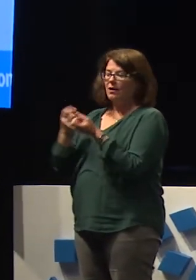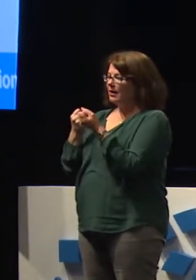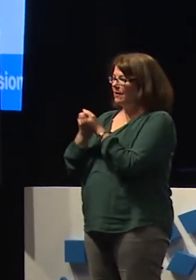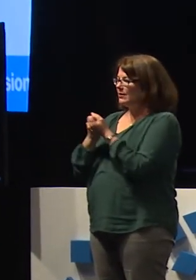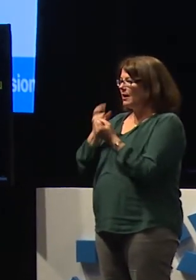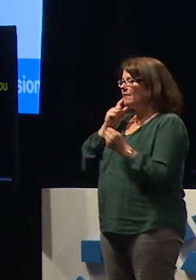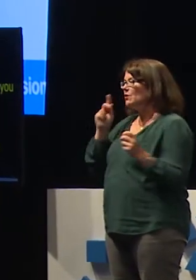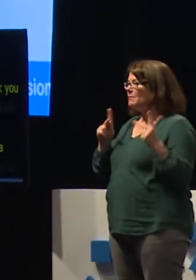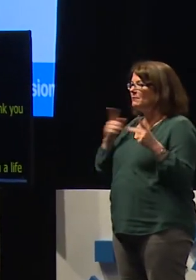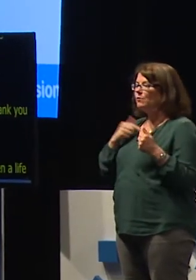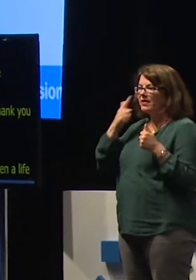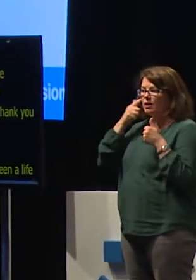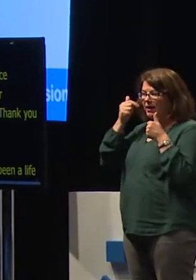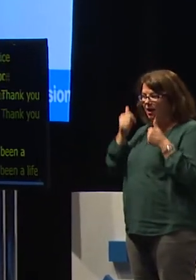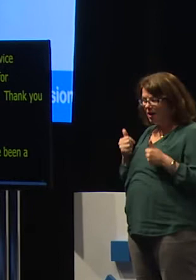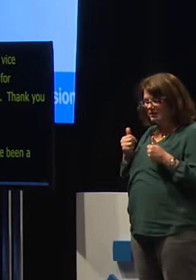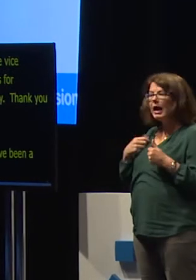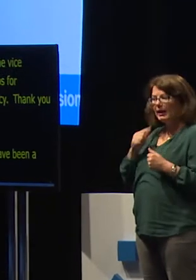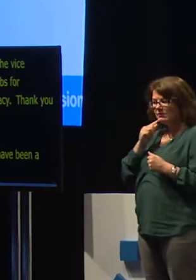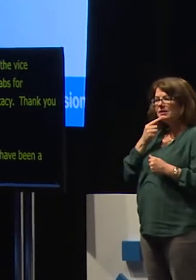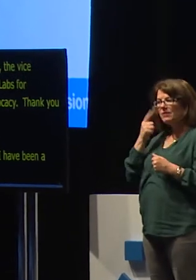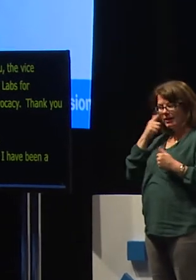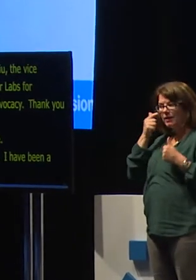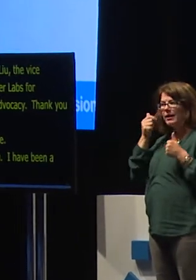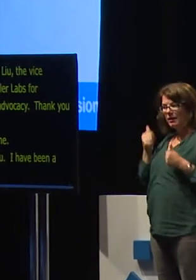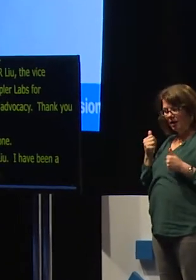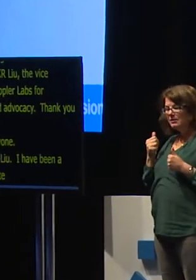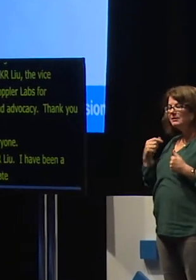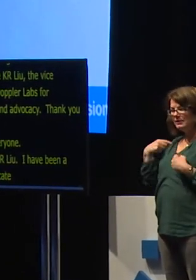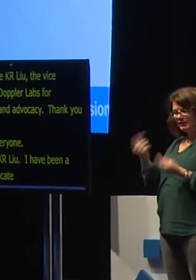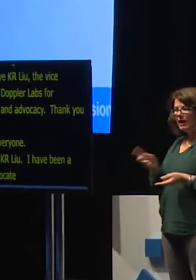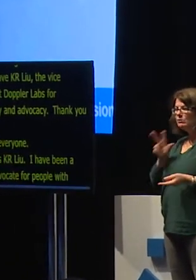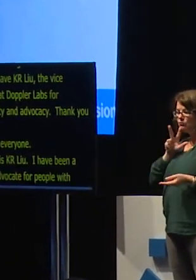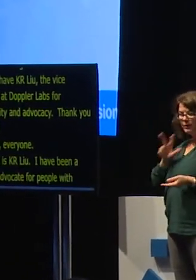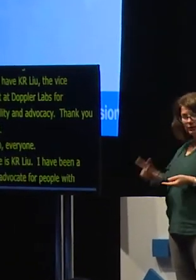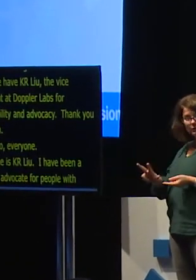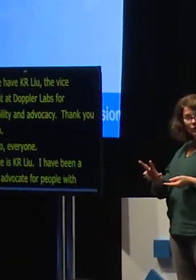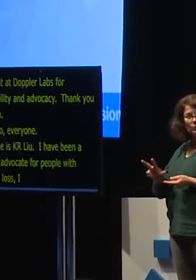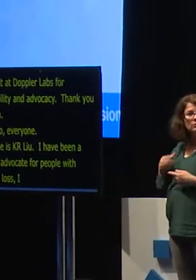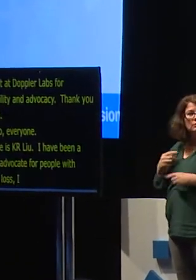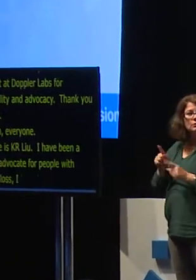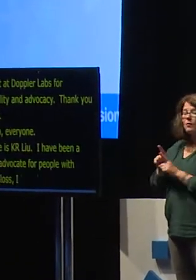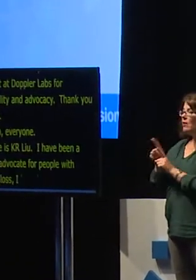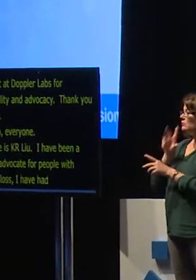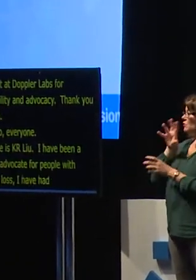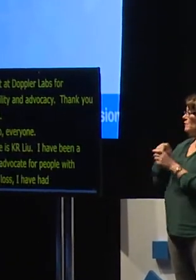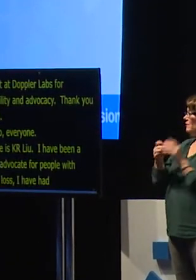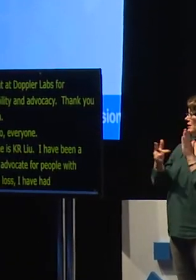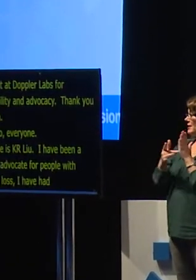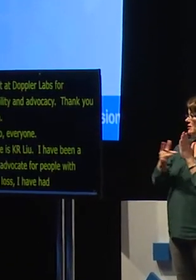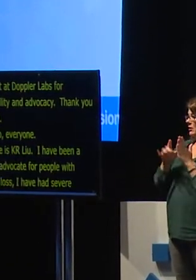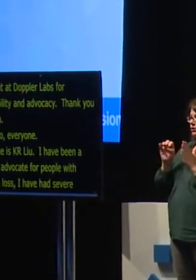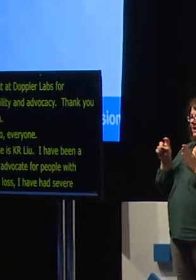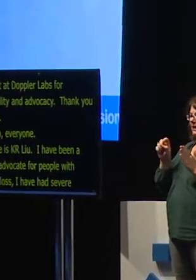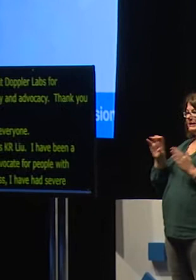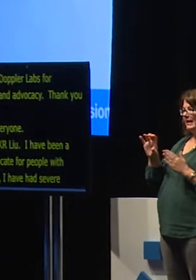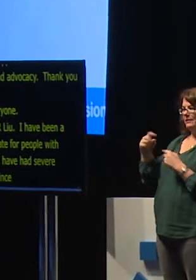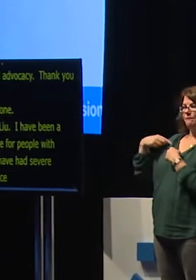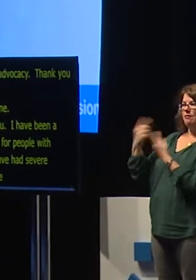hearing loss I've had severe hearing loss since I was three years old but I've also been at technologies I could get the last 20 years I'm gonna